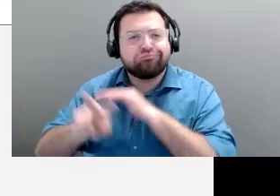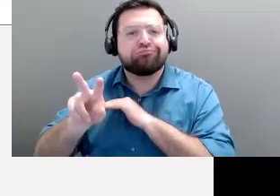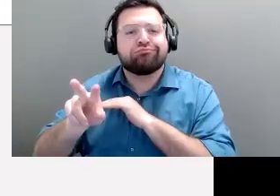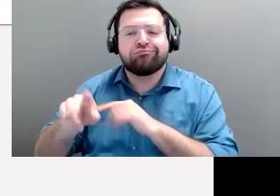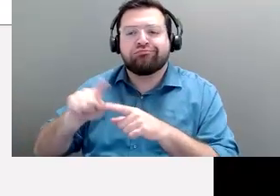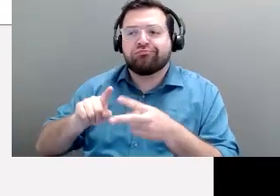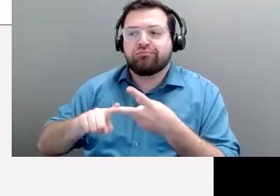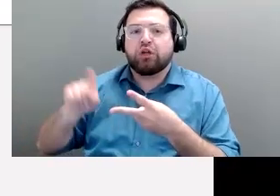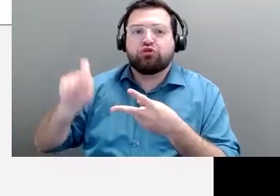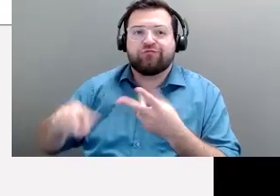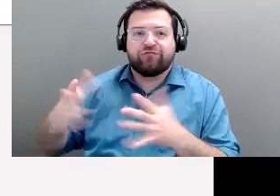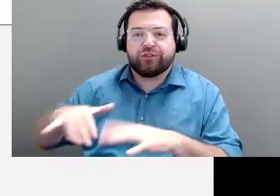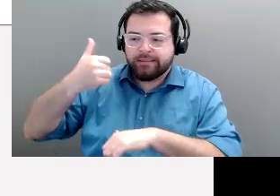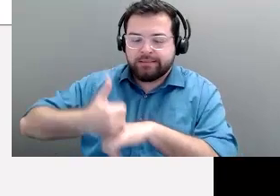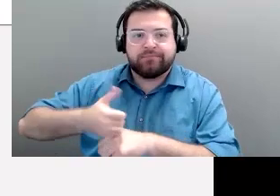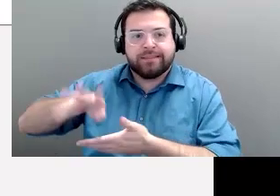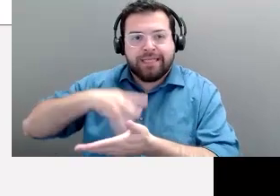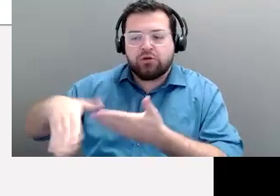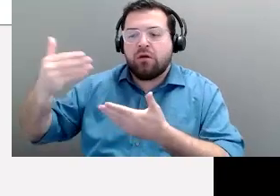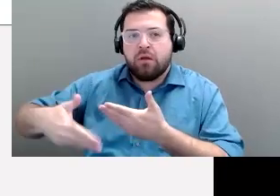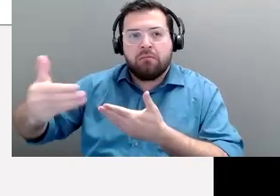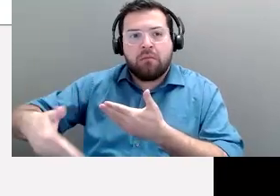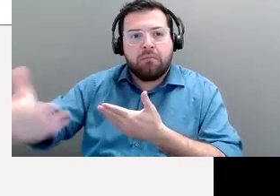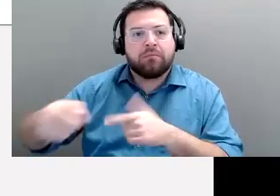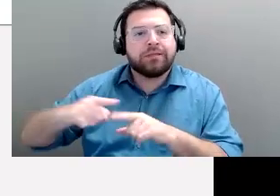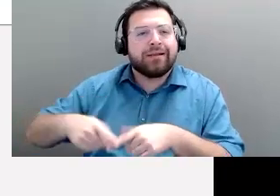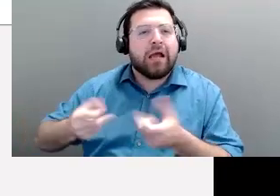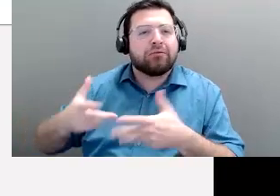based on the length of time and the amount of content in our course.